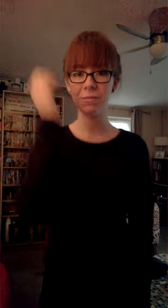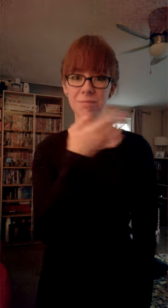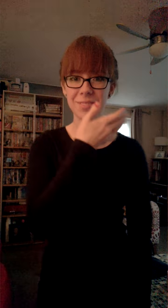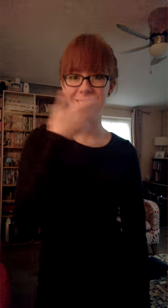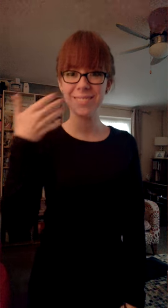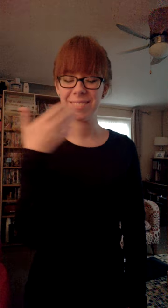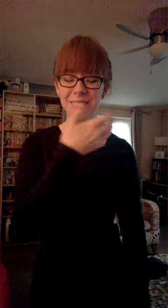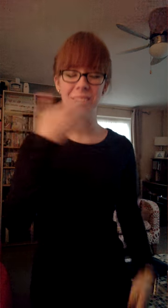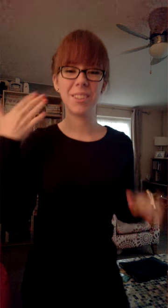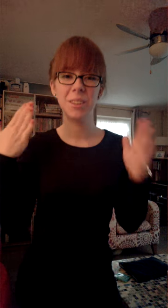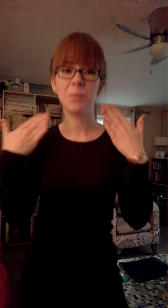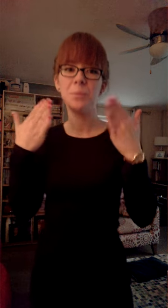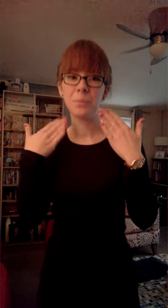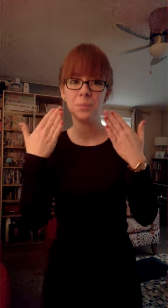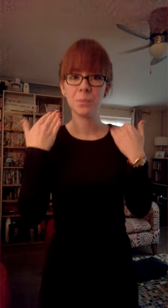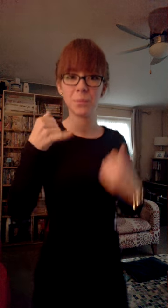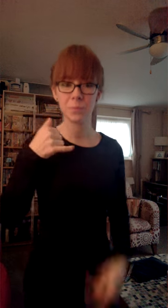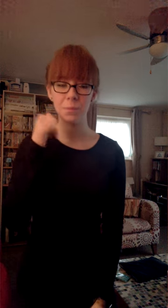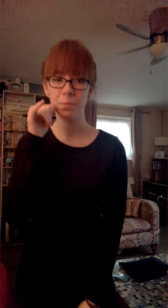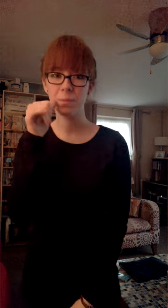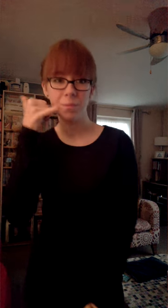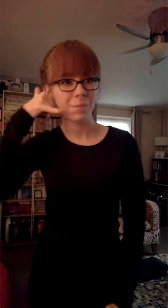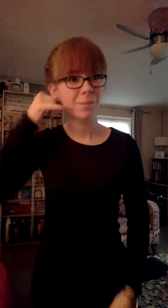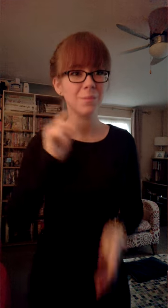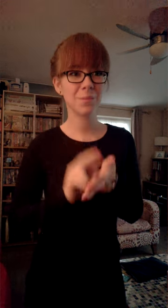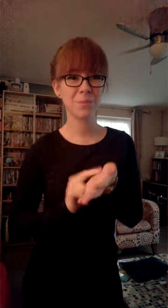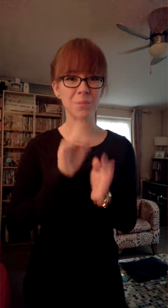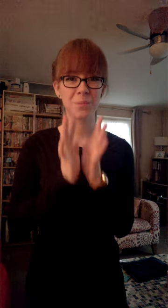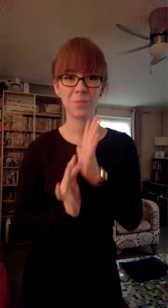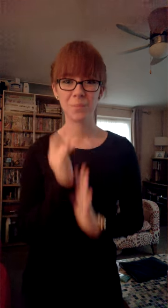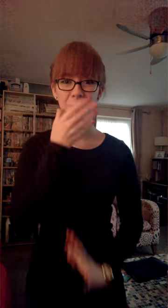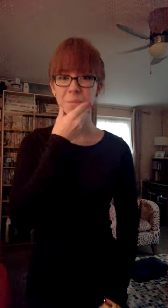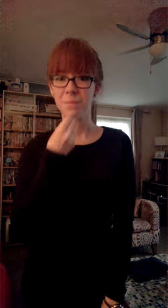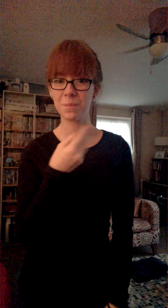I'm too hot (hot damn) Call the police and the fireman